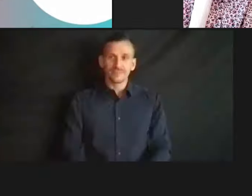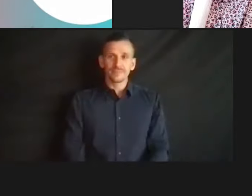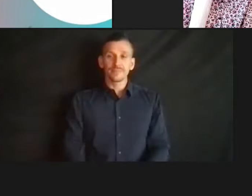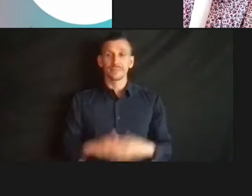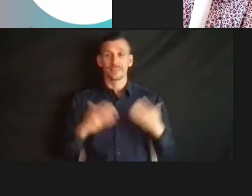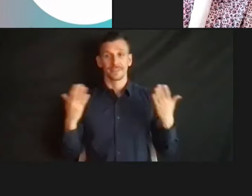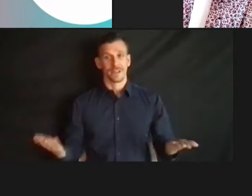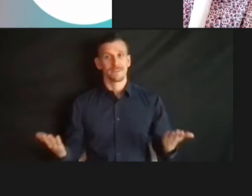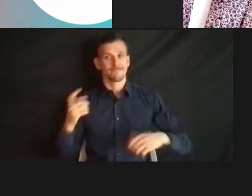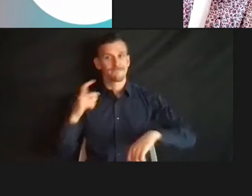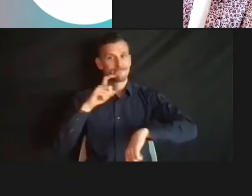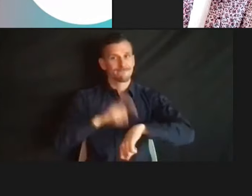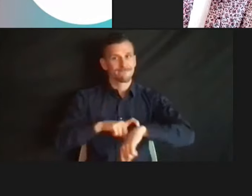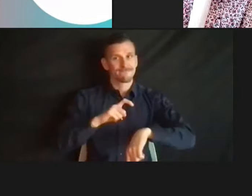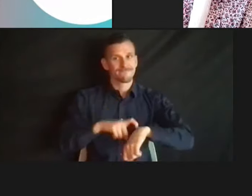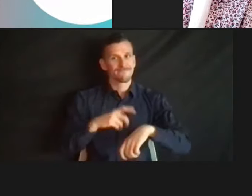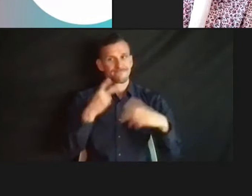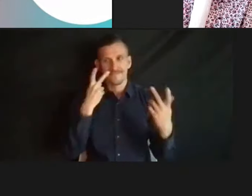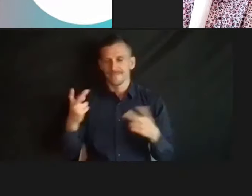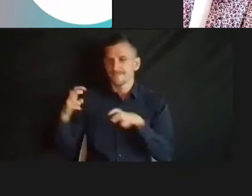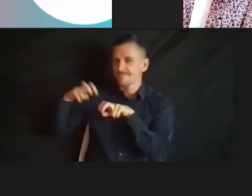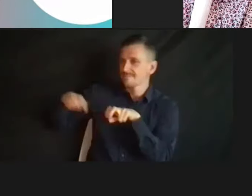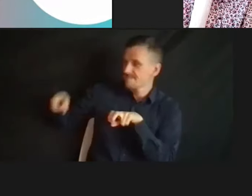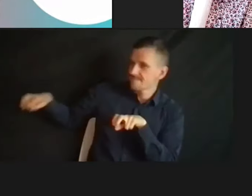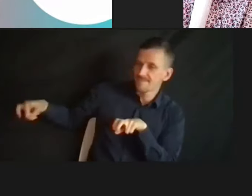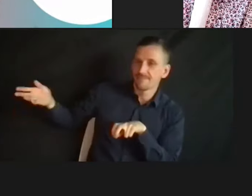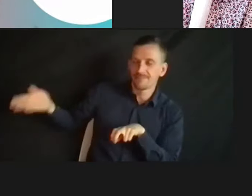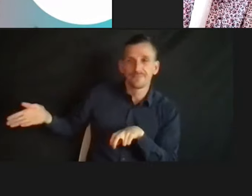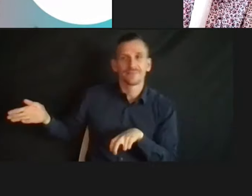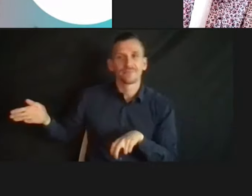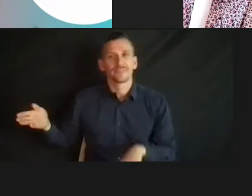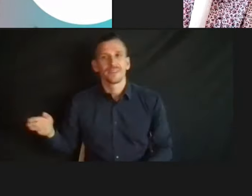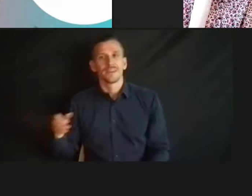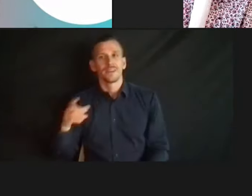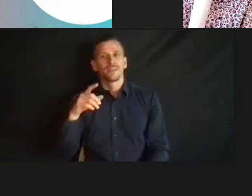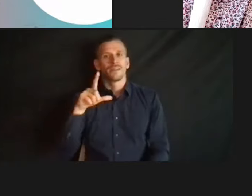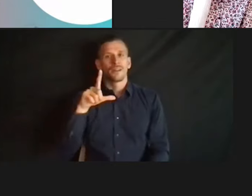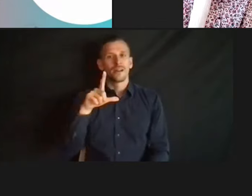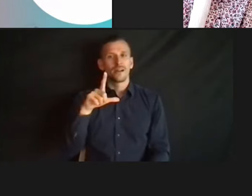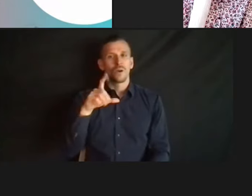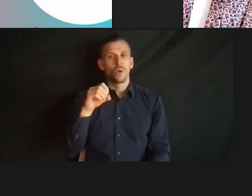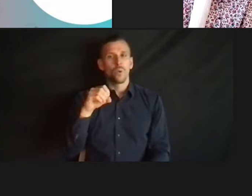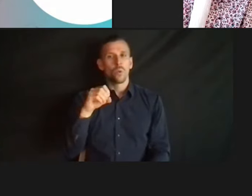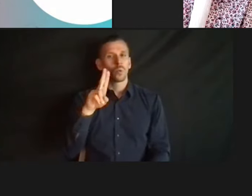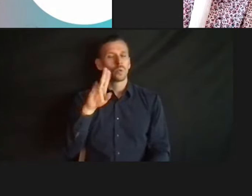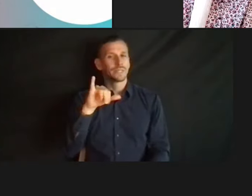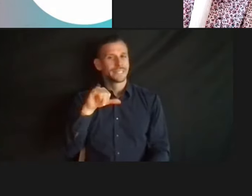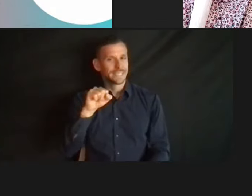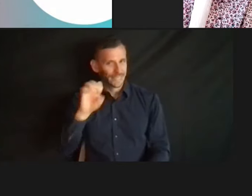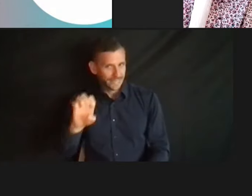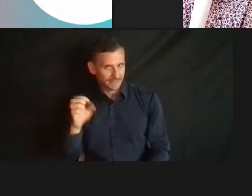like to request Louise and Jevanic. This question is based on your expert knowledge and experience,